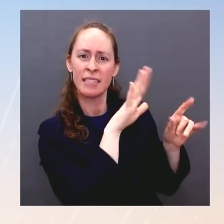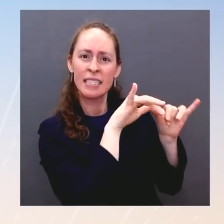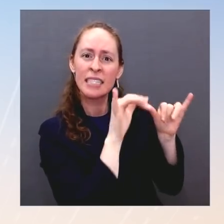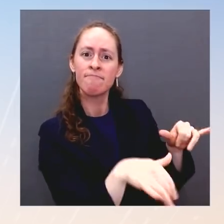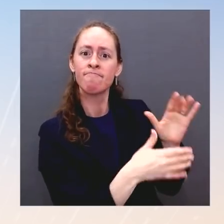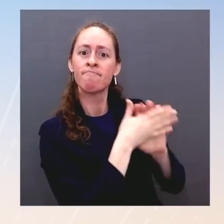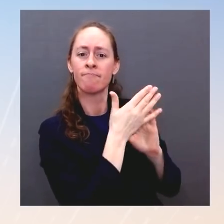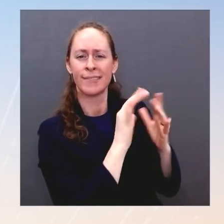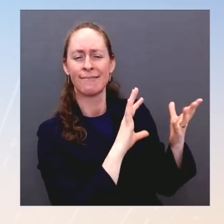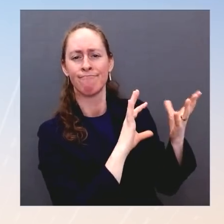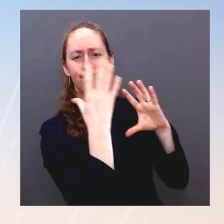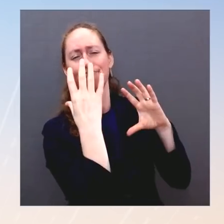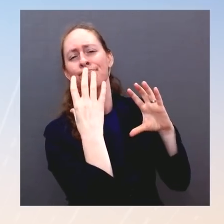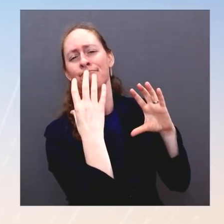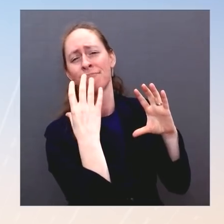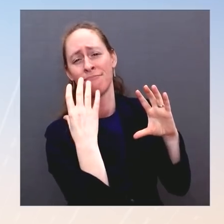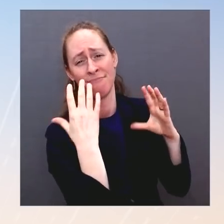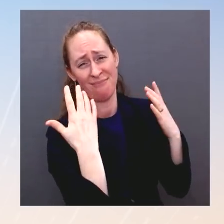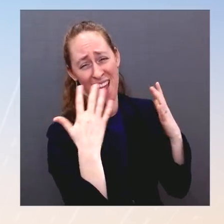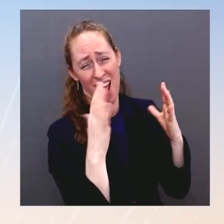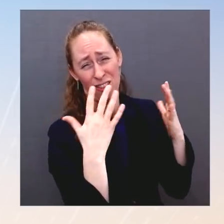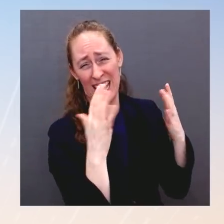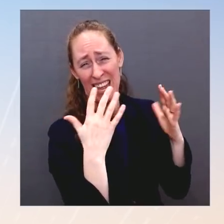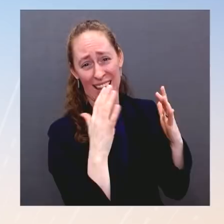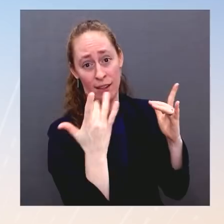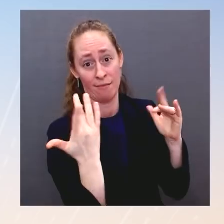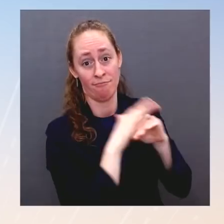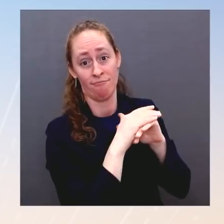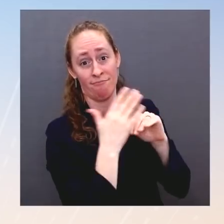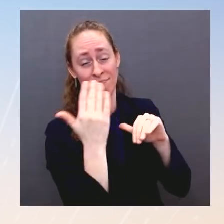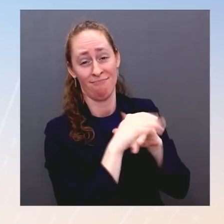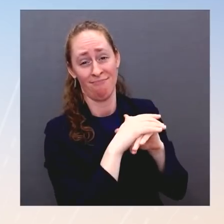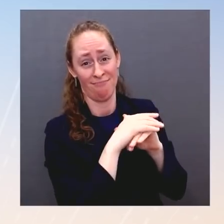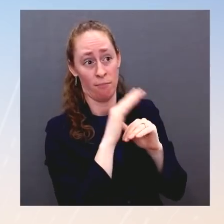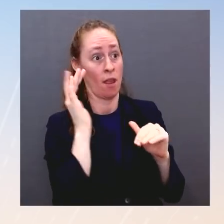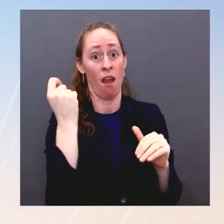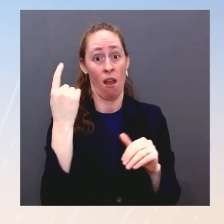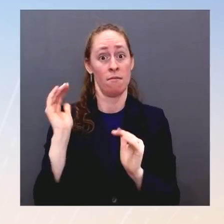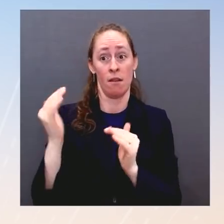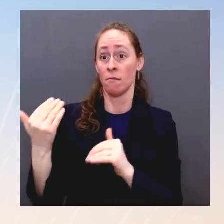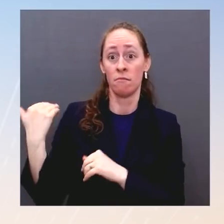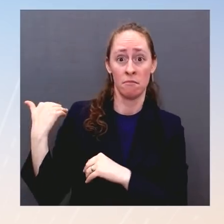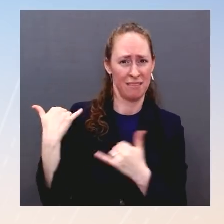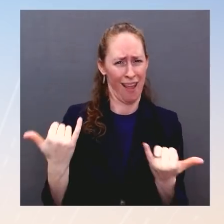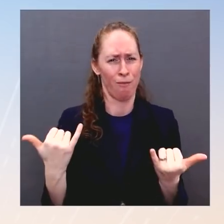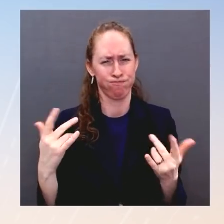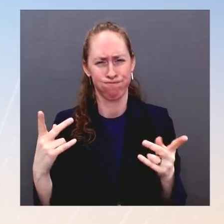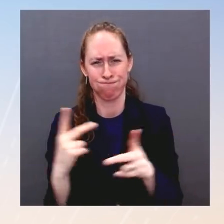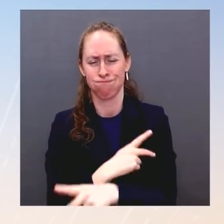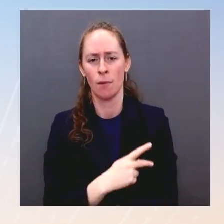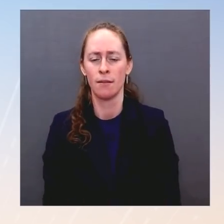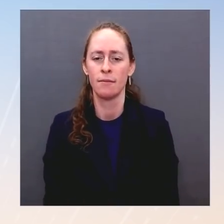what has ever been done in the past. If you look at just 10 -- the 10 financial institutions that we sanctioned,